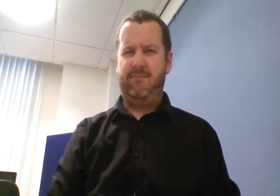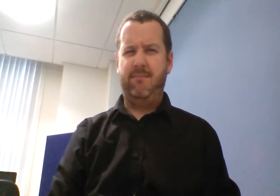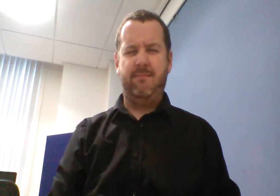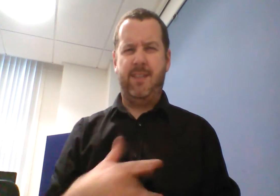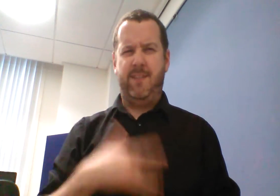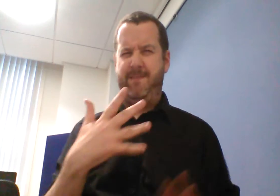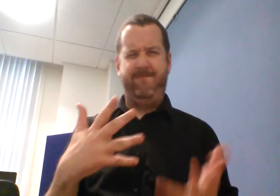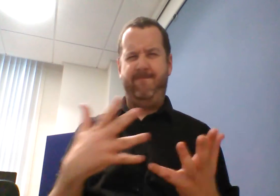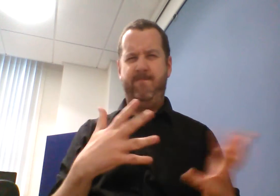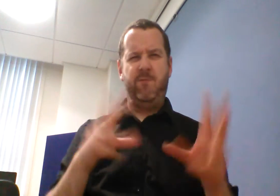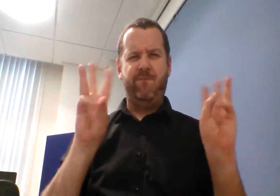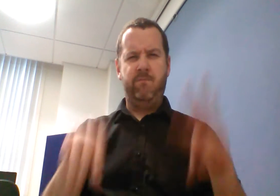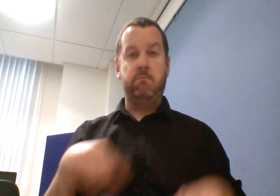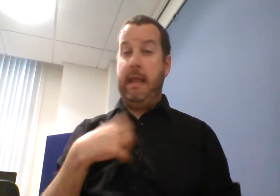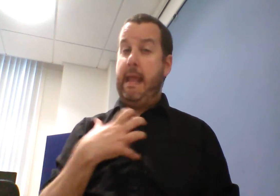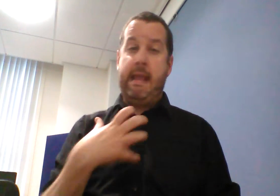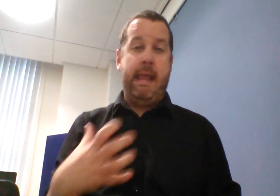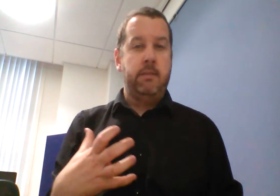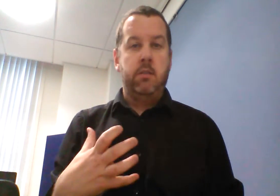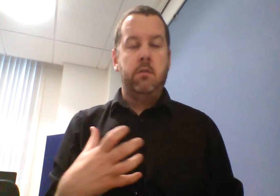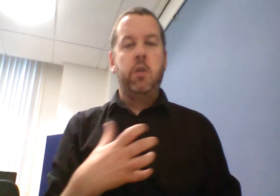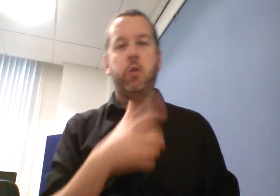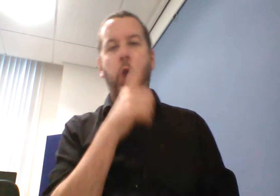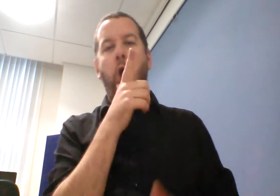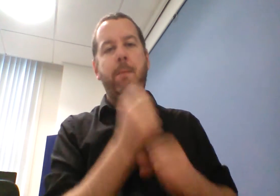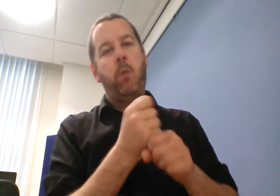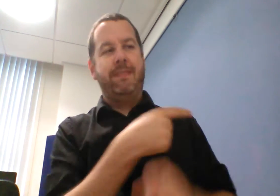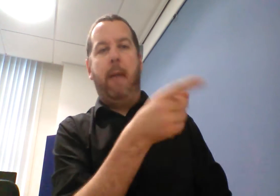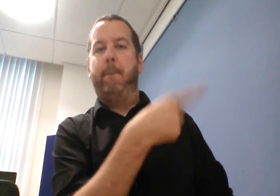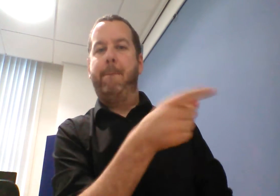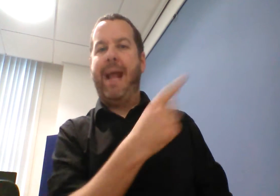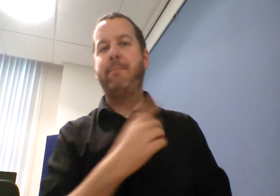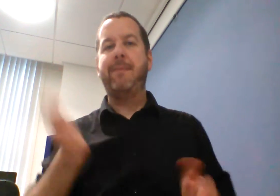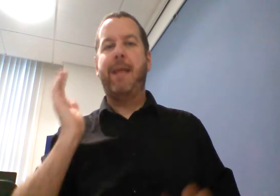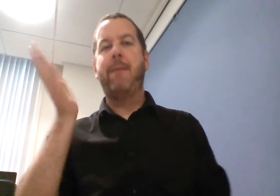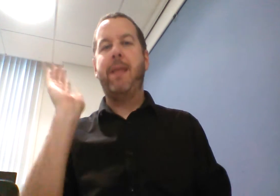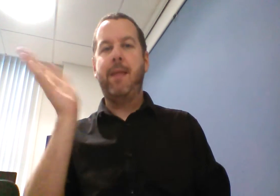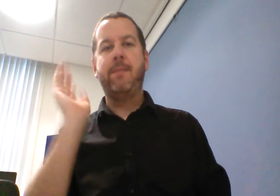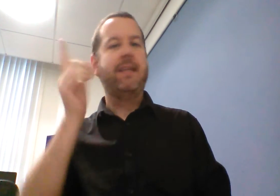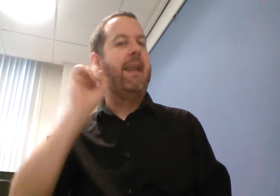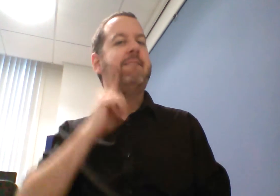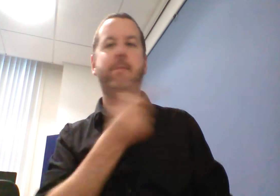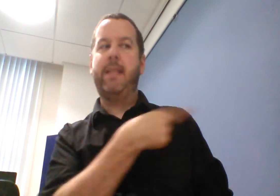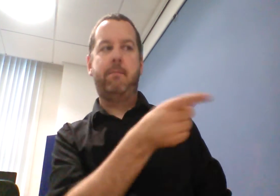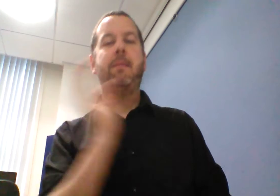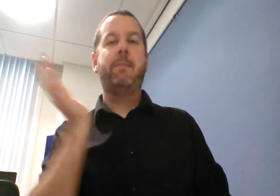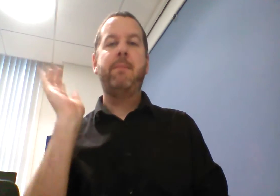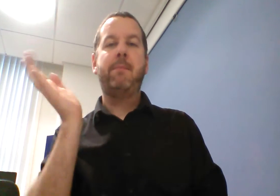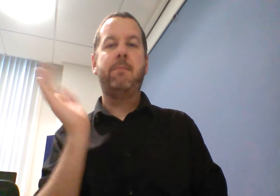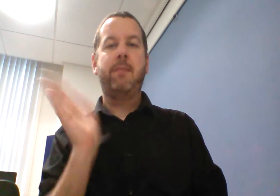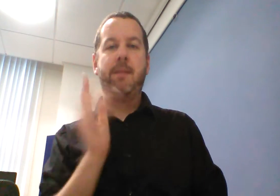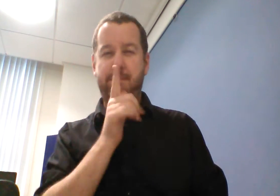That felt wrong to me. I can’t stand situations where information about Deaf people is being presented in a way that becomes hearing people talking amongst each other about ‘them’.